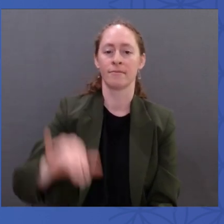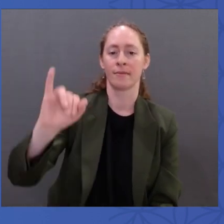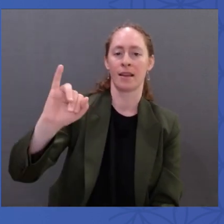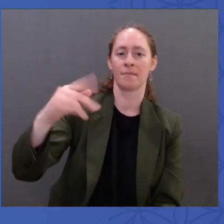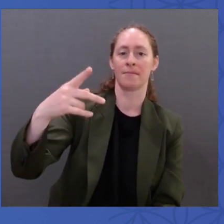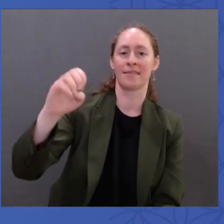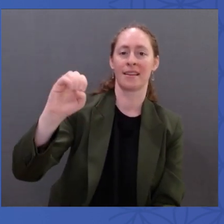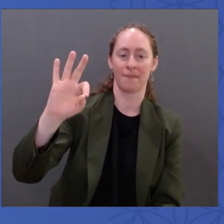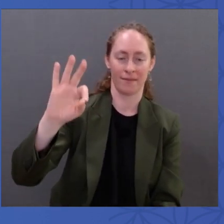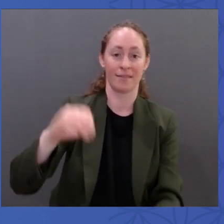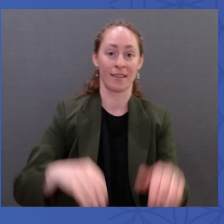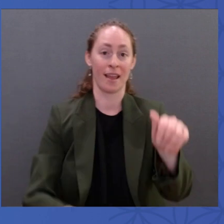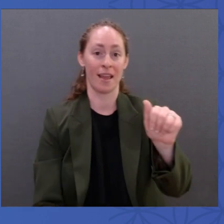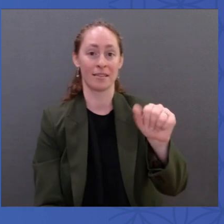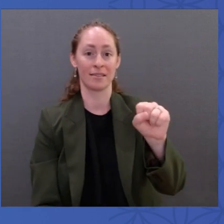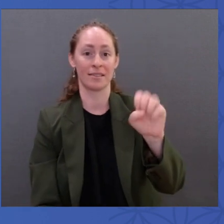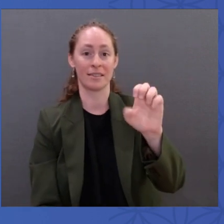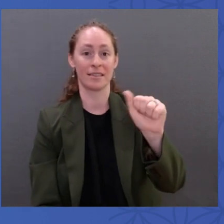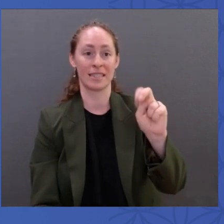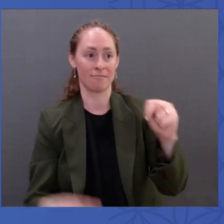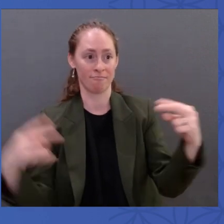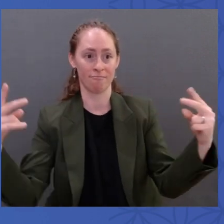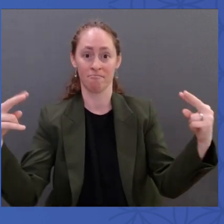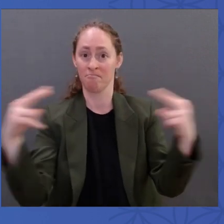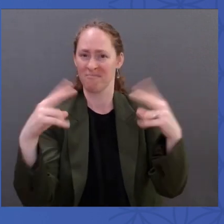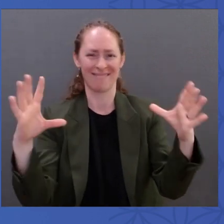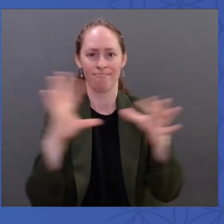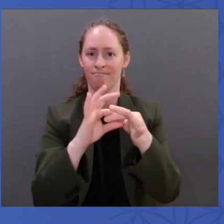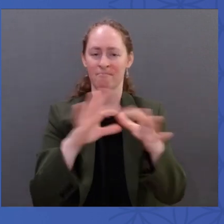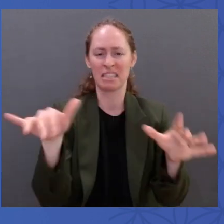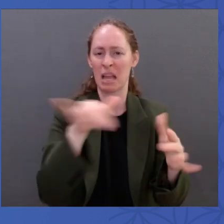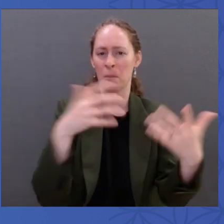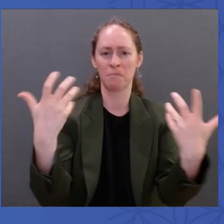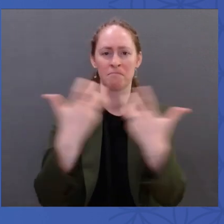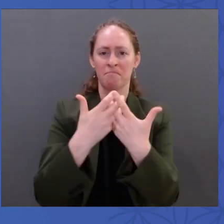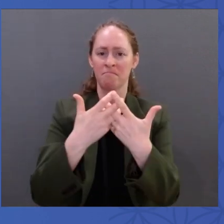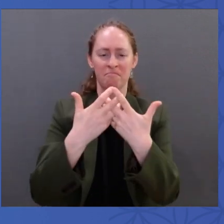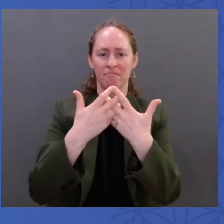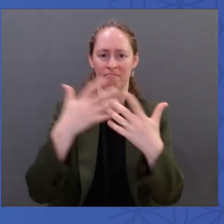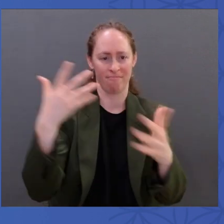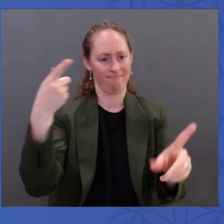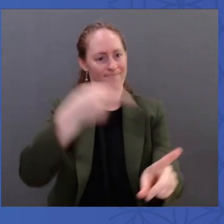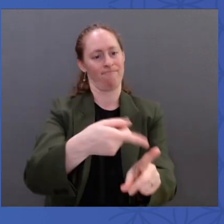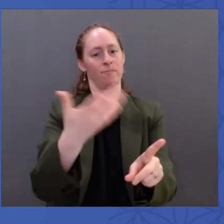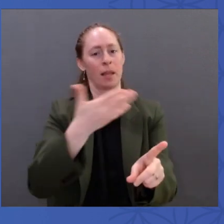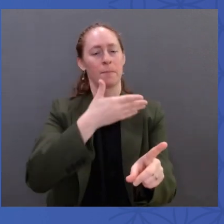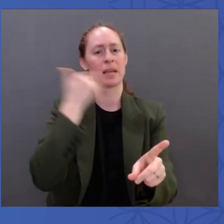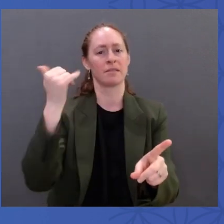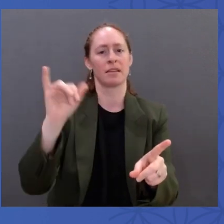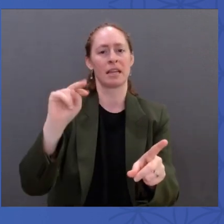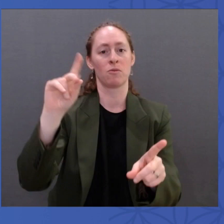The ASEAN outlook for the Indo-Pacific and the ASEAN Economic Community Blueprint 2025.